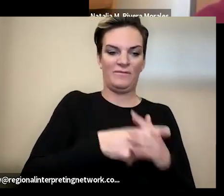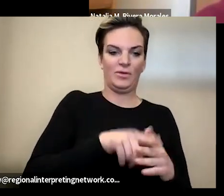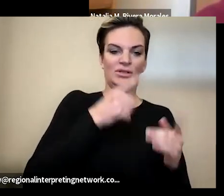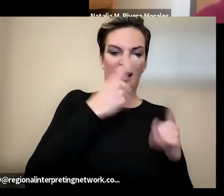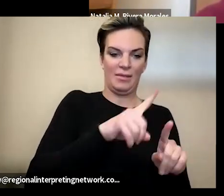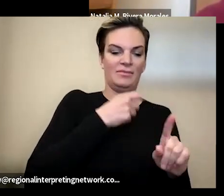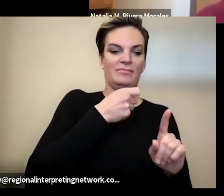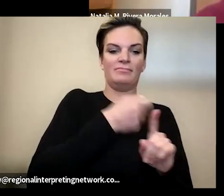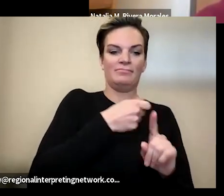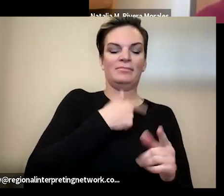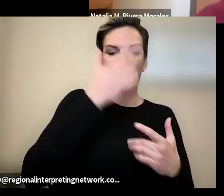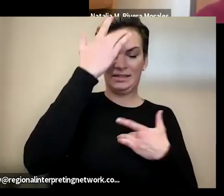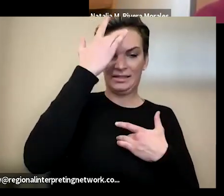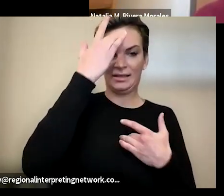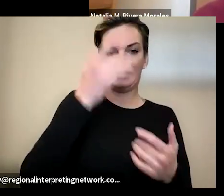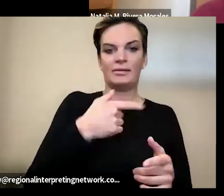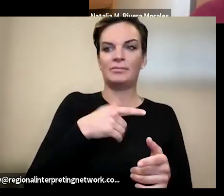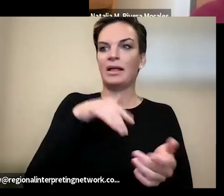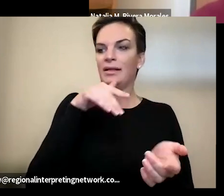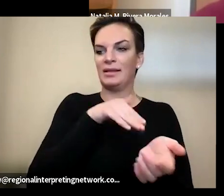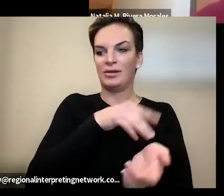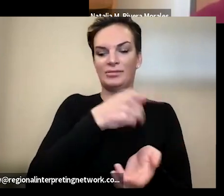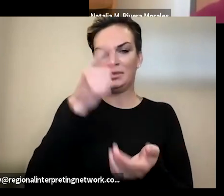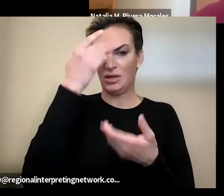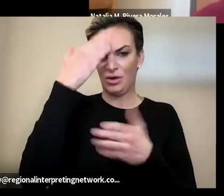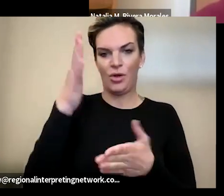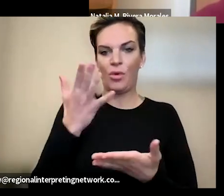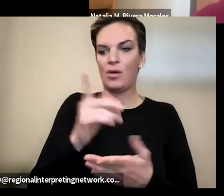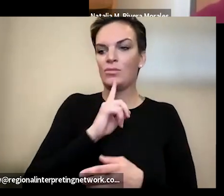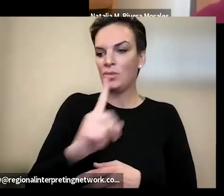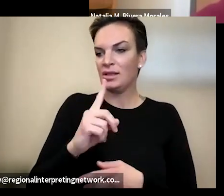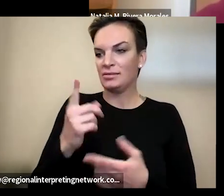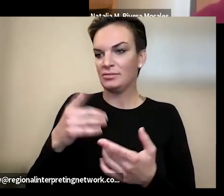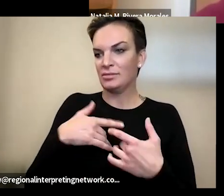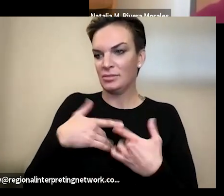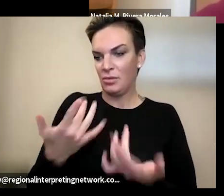have a doctor recognizing what was going on and what I really would have needed to prevent that.